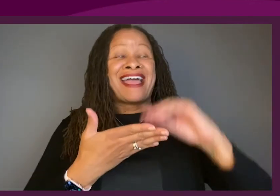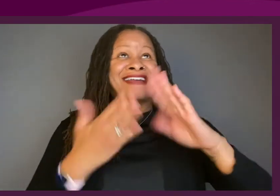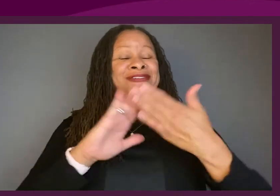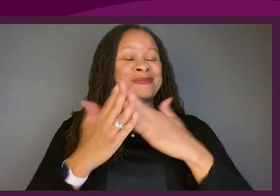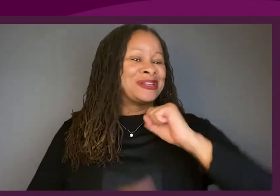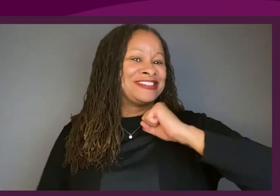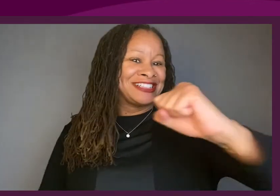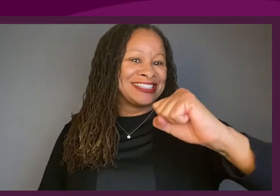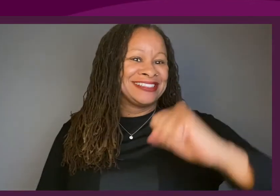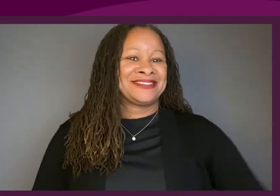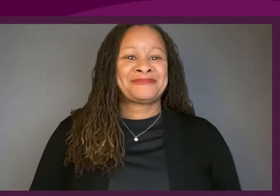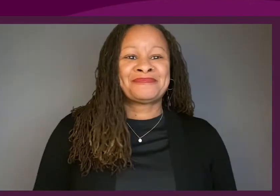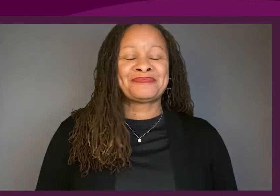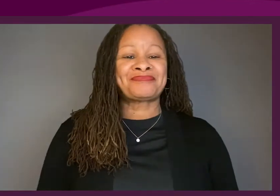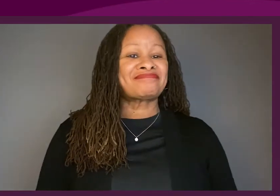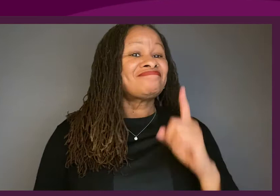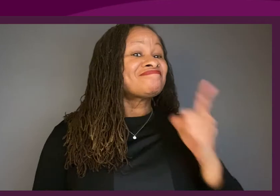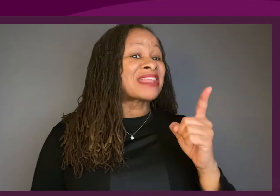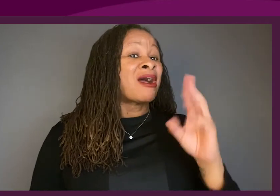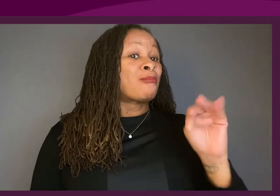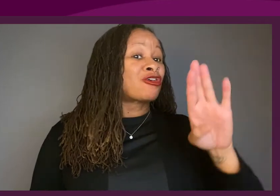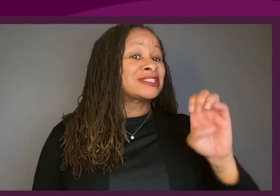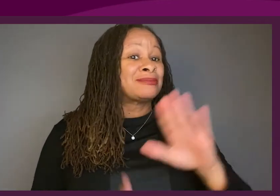disaster risk reduction, and community resilience.